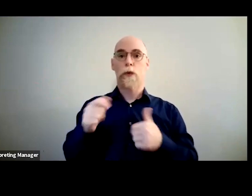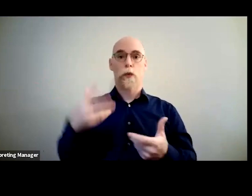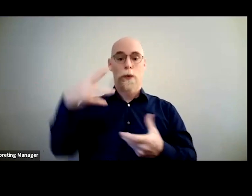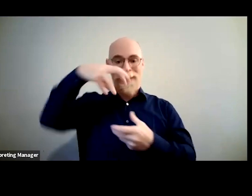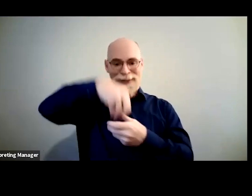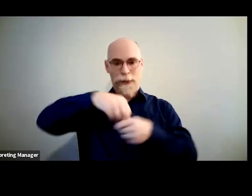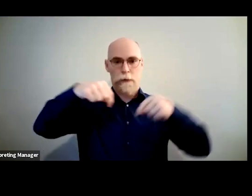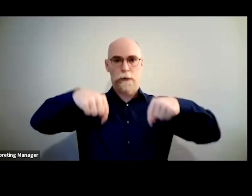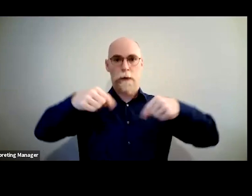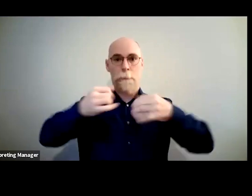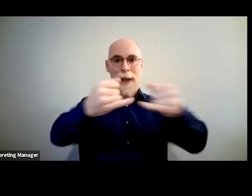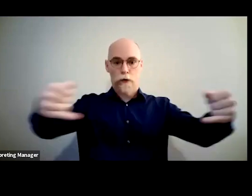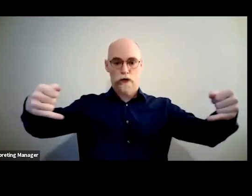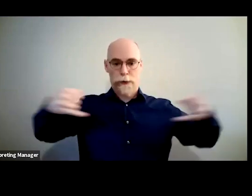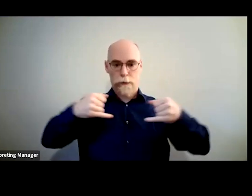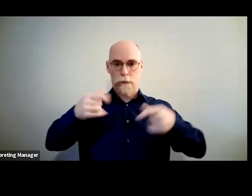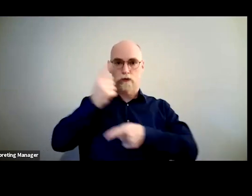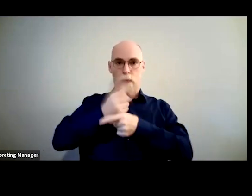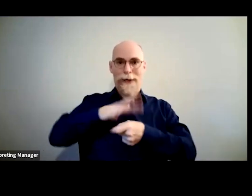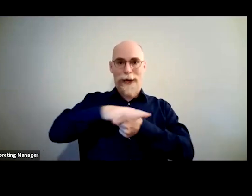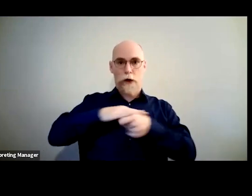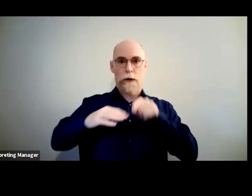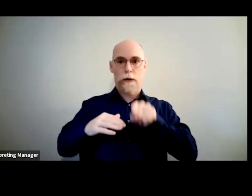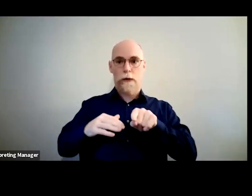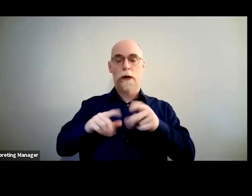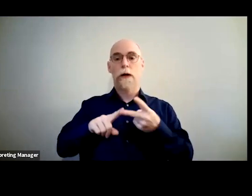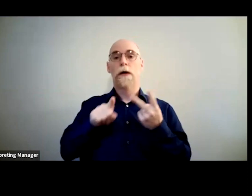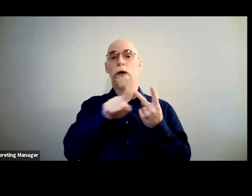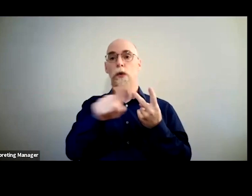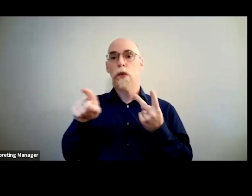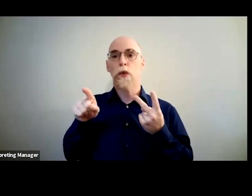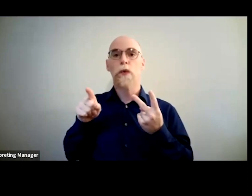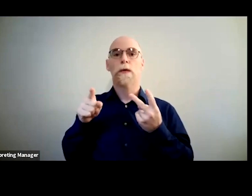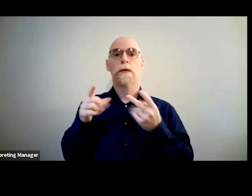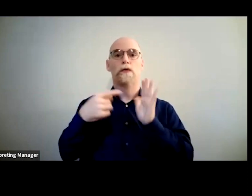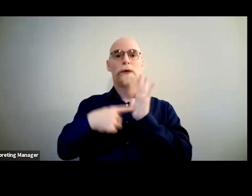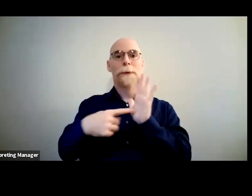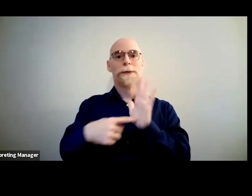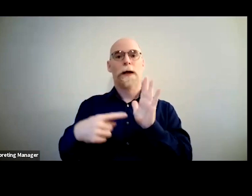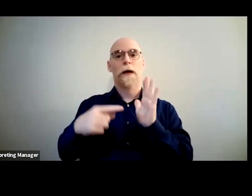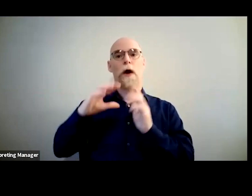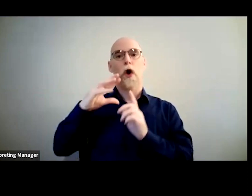a heritage institution, please go to our website and look up the requirements and the regulations